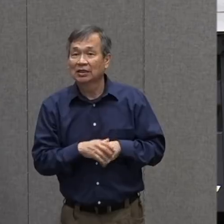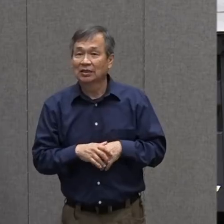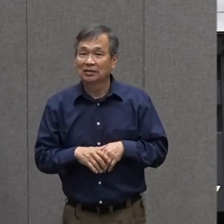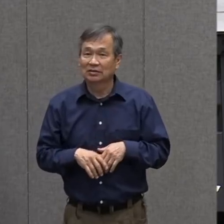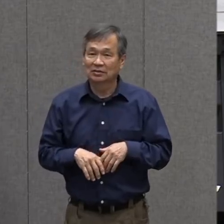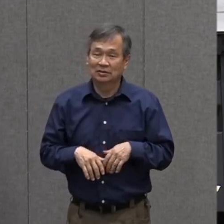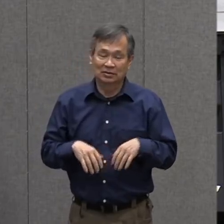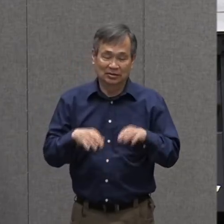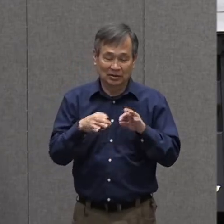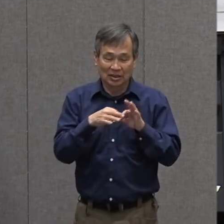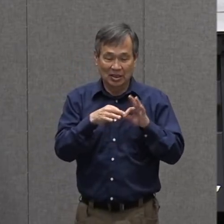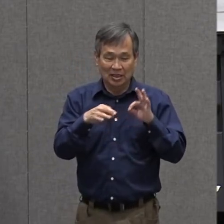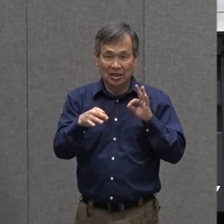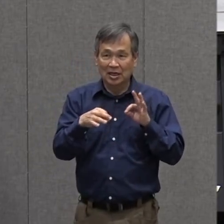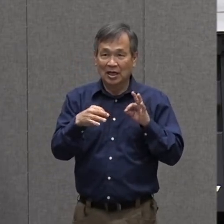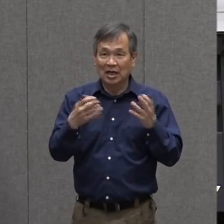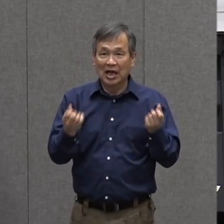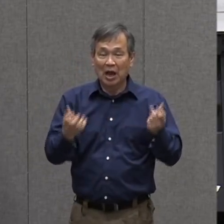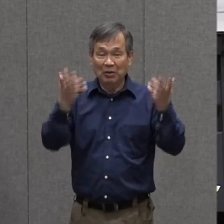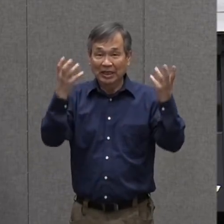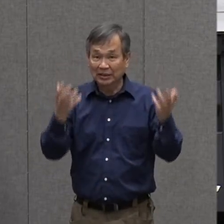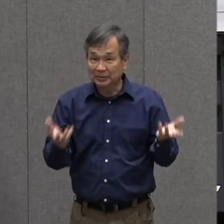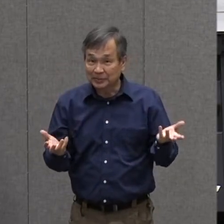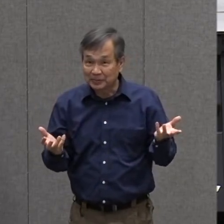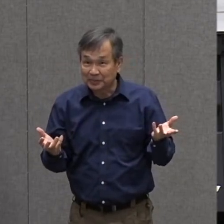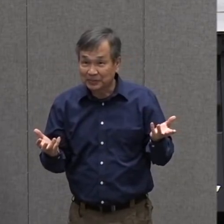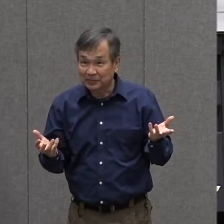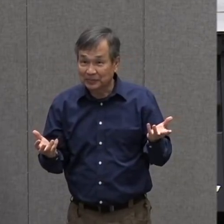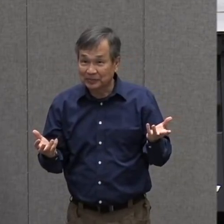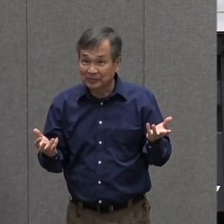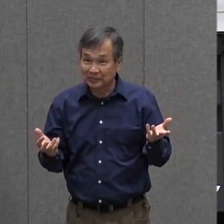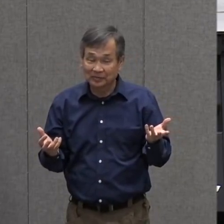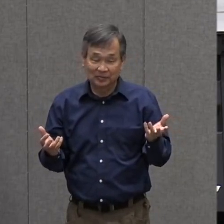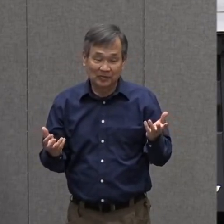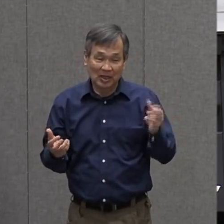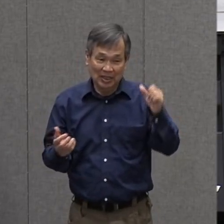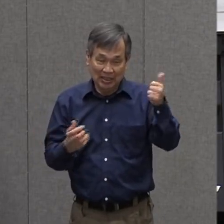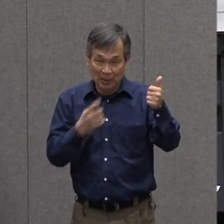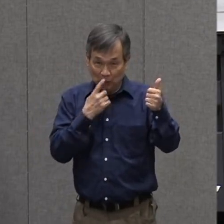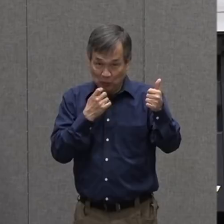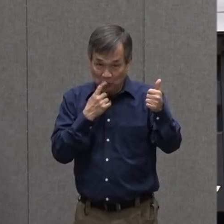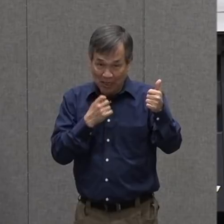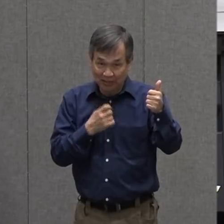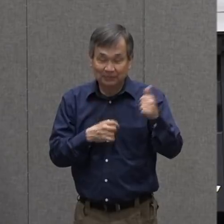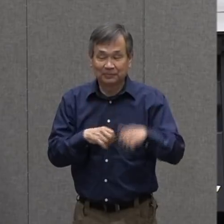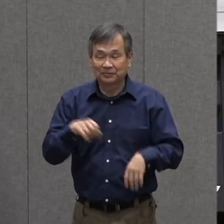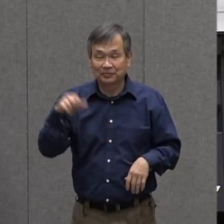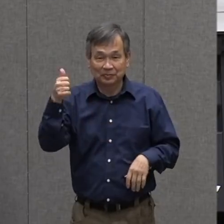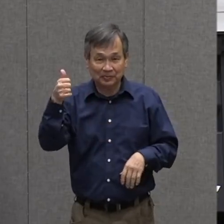So how many do I have of each now? Oh, I have 10 red and I have 10 of the blue.